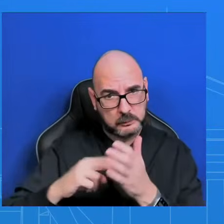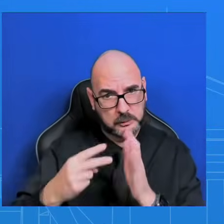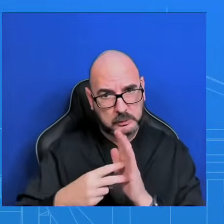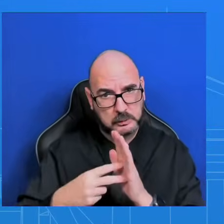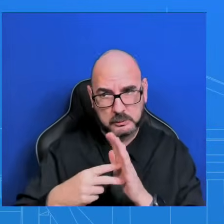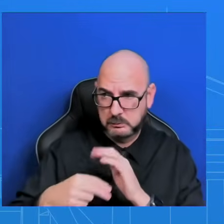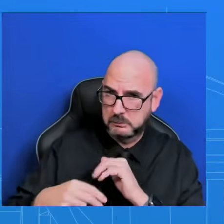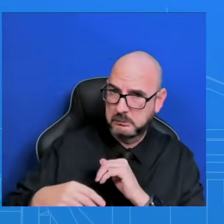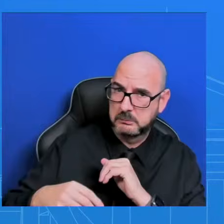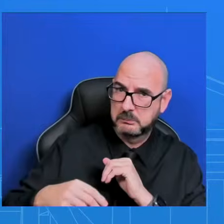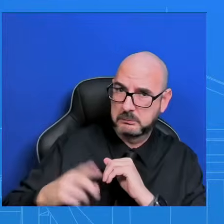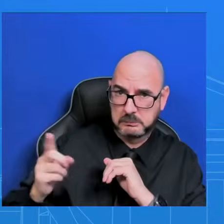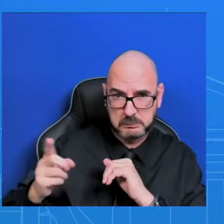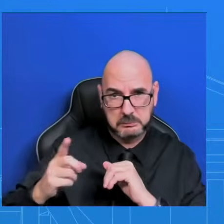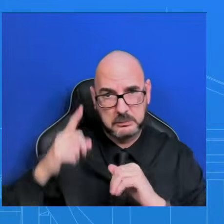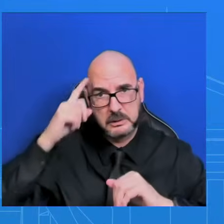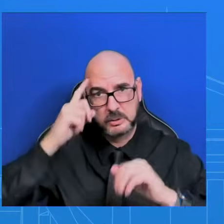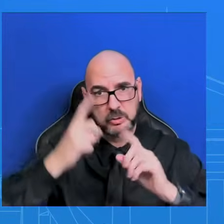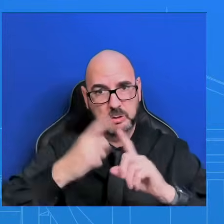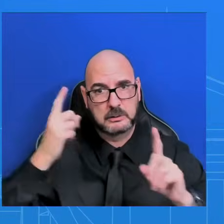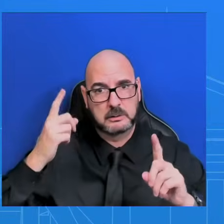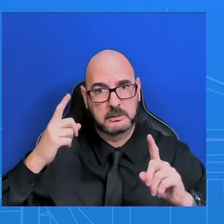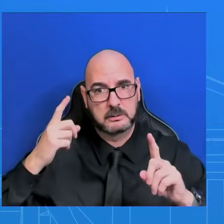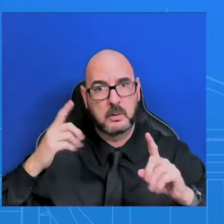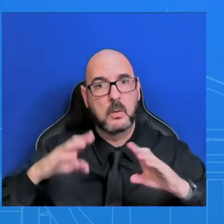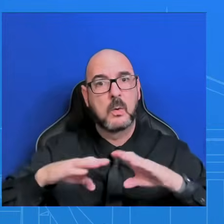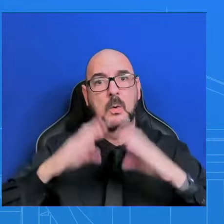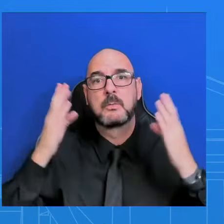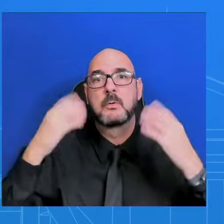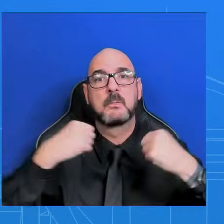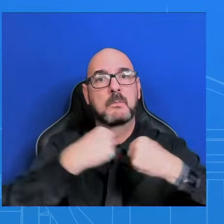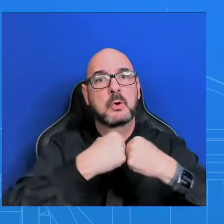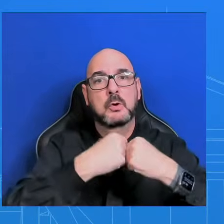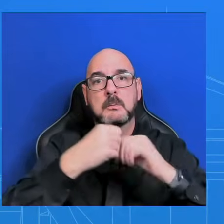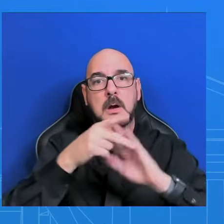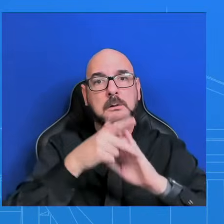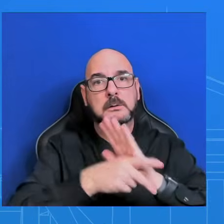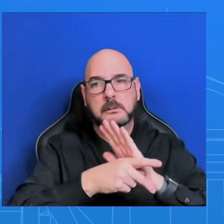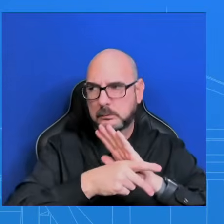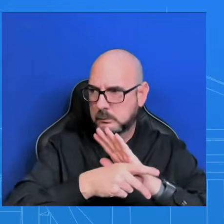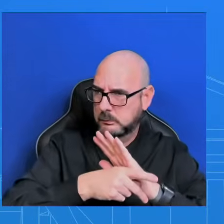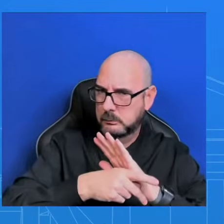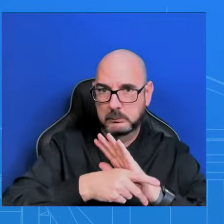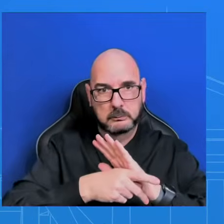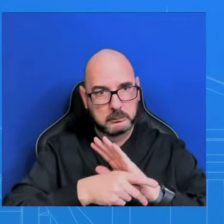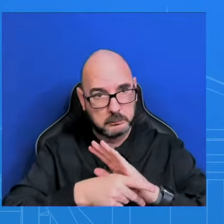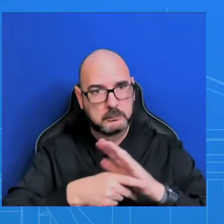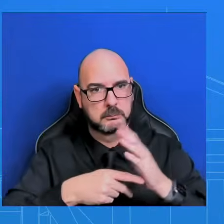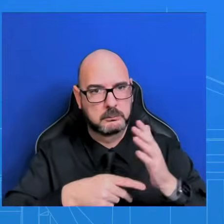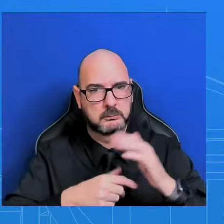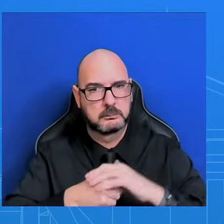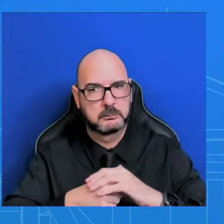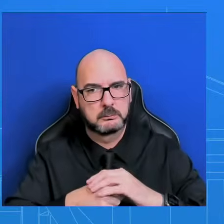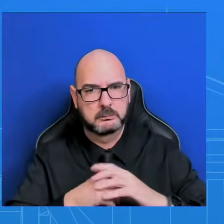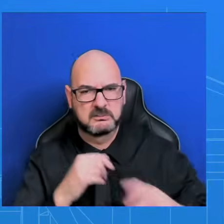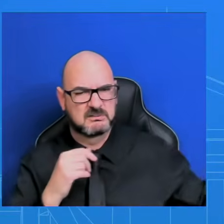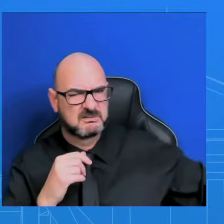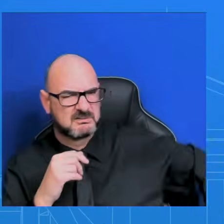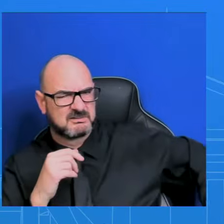"open-borders policies" of the Biden administration? Ms. Jean-Pierre: I -- what do you mean? What's our comments on what? The Press: Well, do you have a response to 14 Democrats